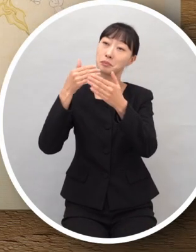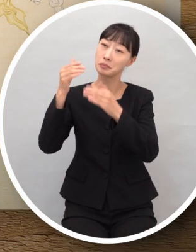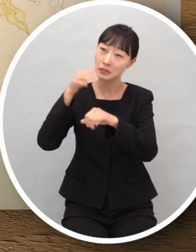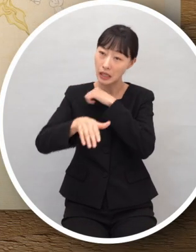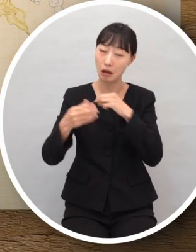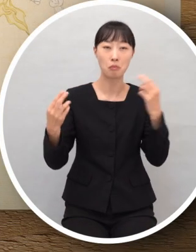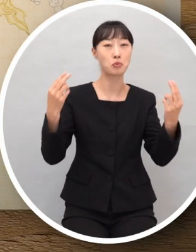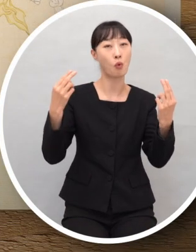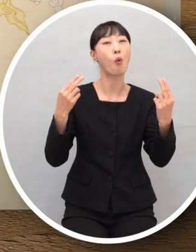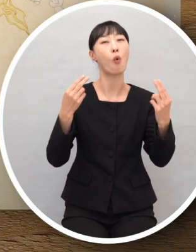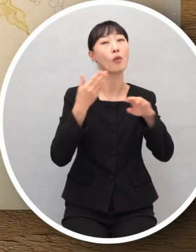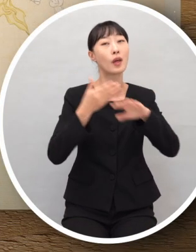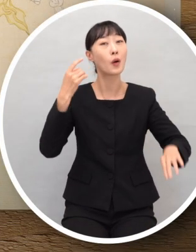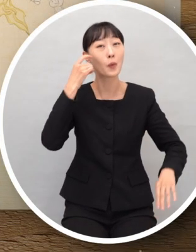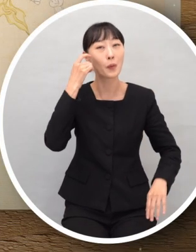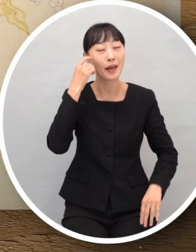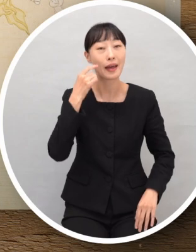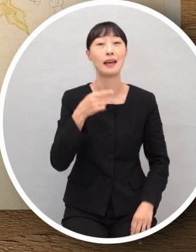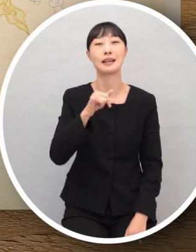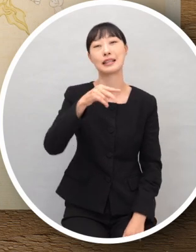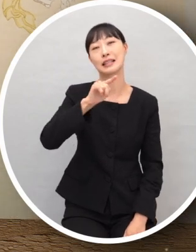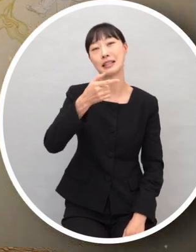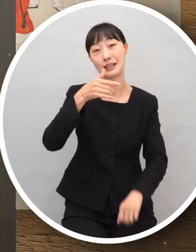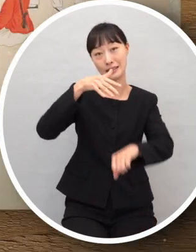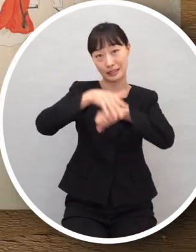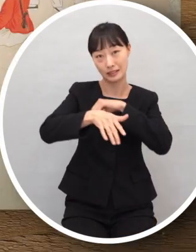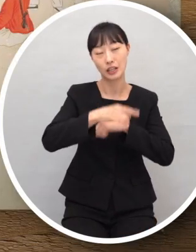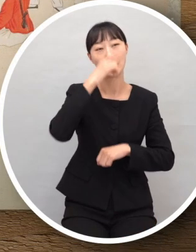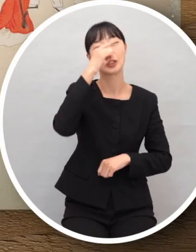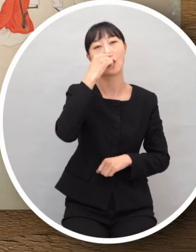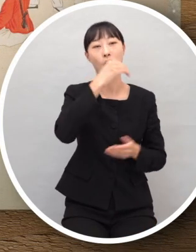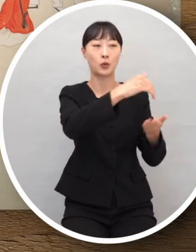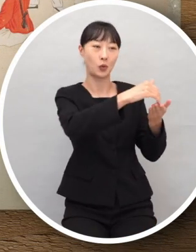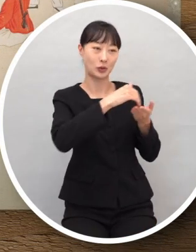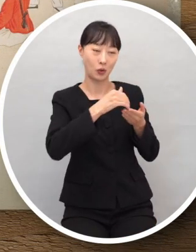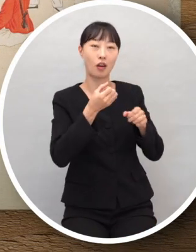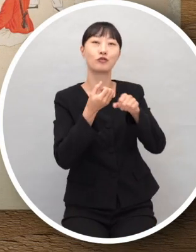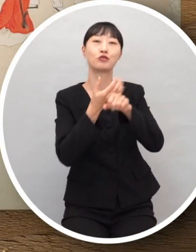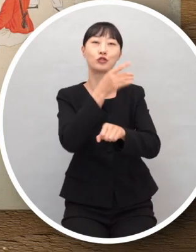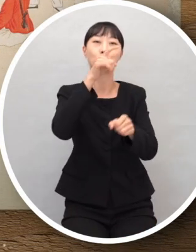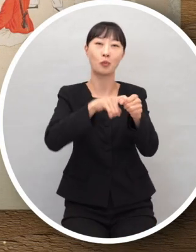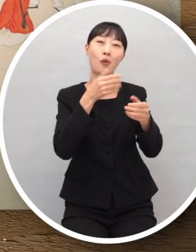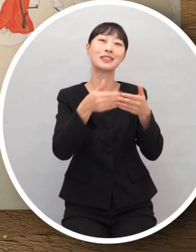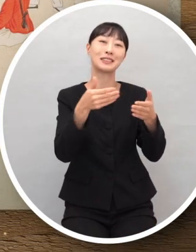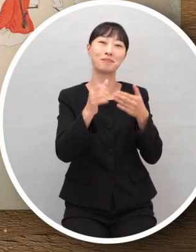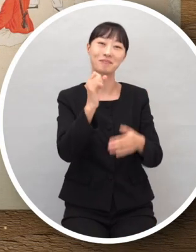This was likely because Kim Jun-geun painted for Westerners for export purposes.